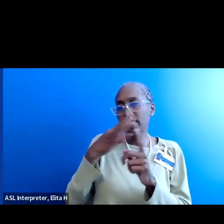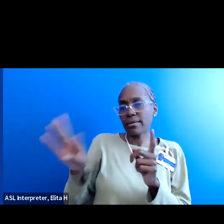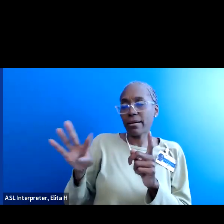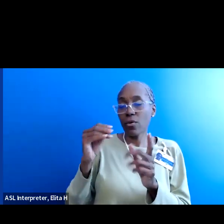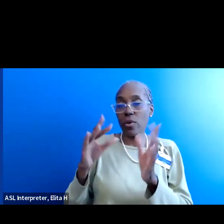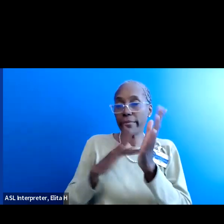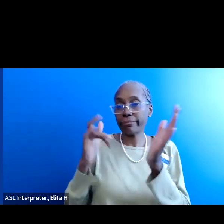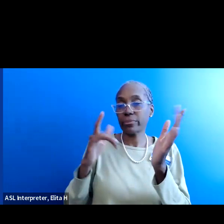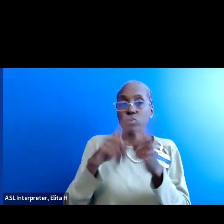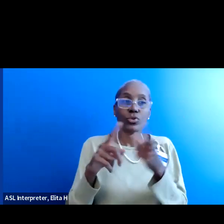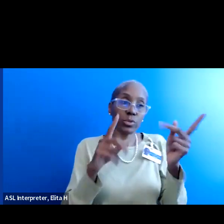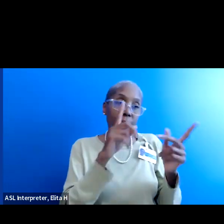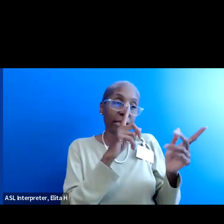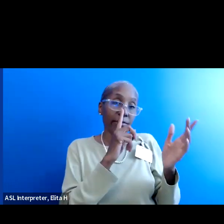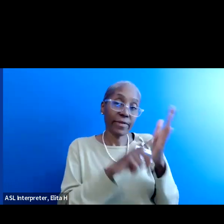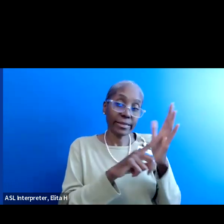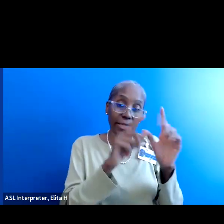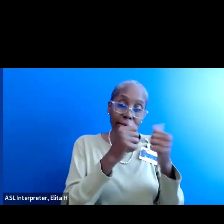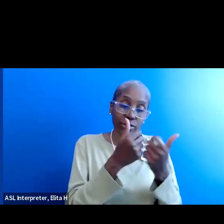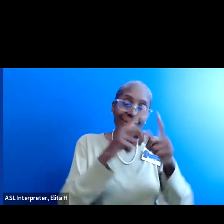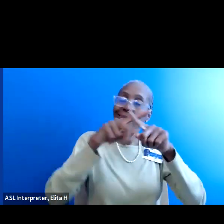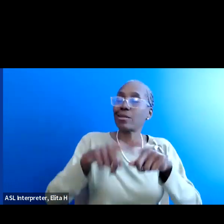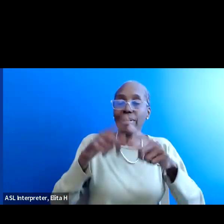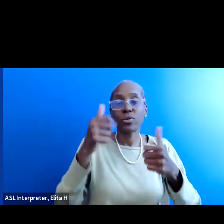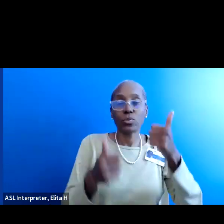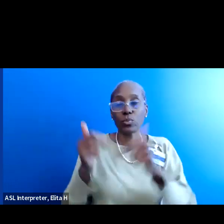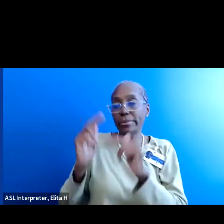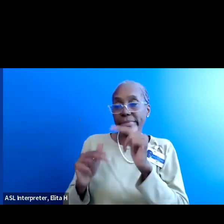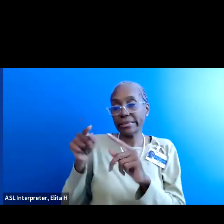the investigating agency, depending on the type of facility, it could be APS.